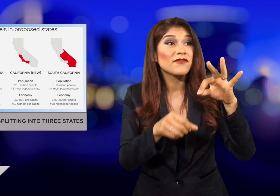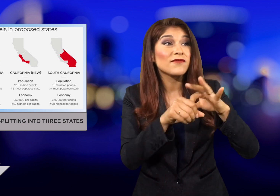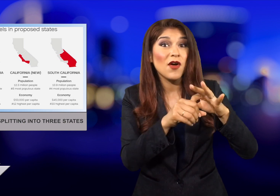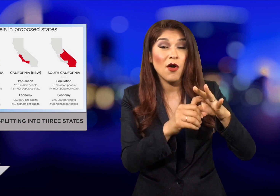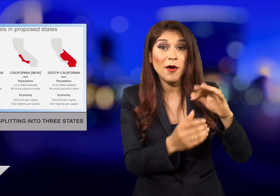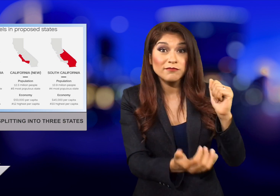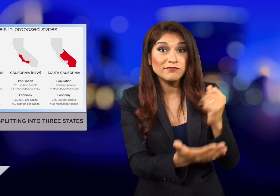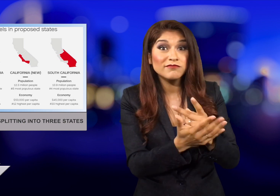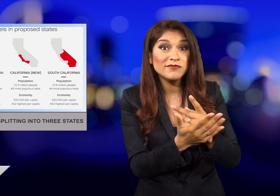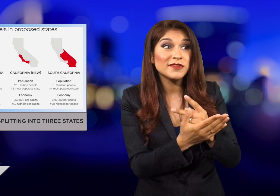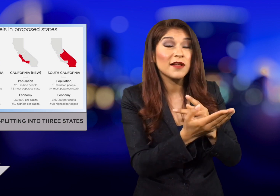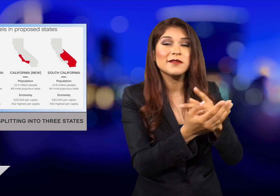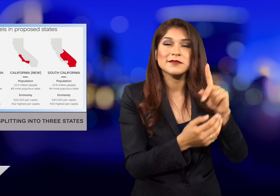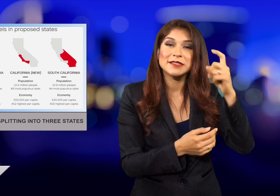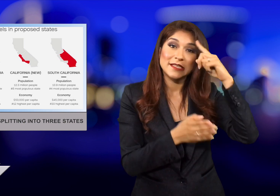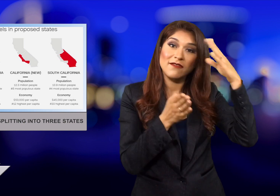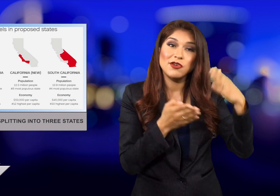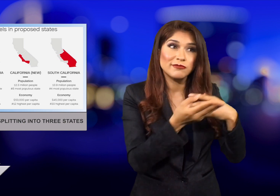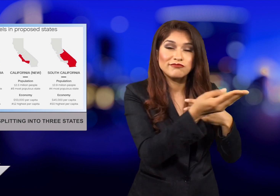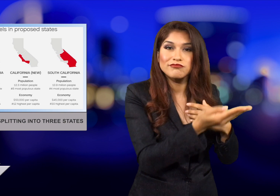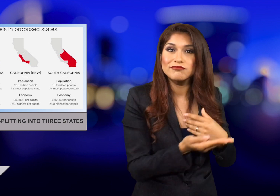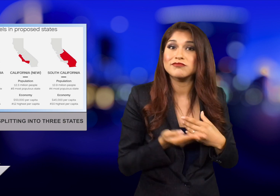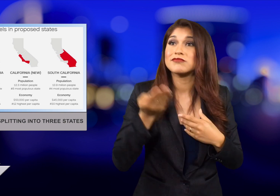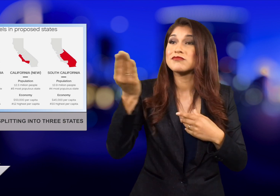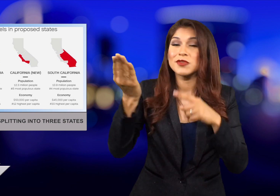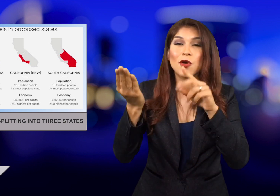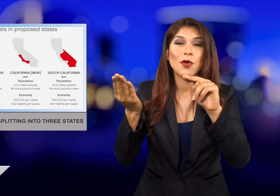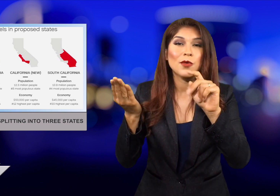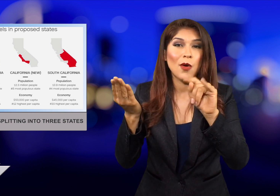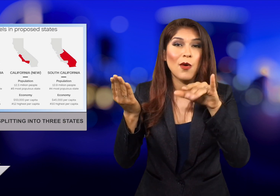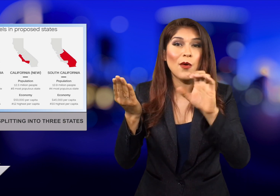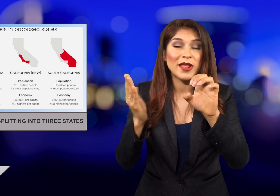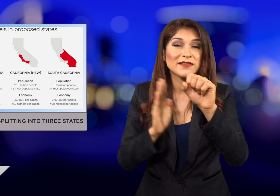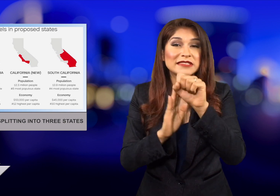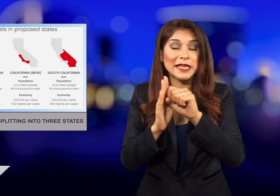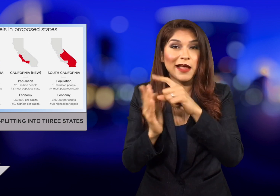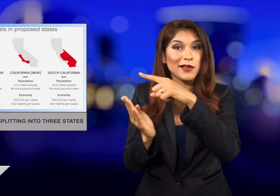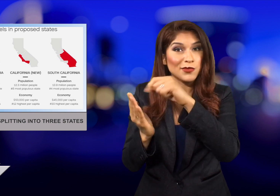If the measure is approved by voters, the governor will transfer the notice of state